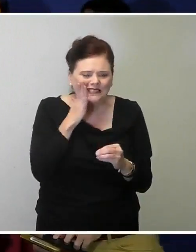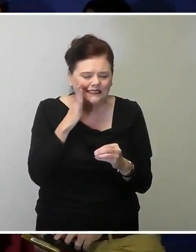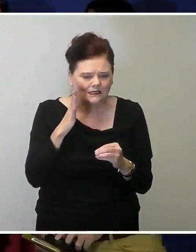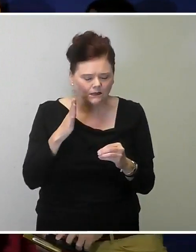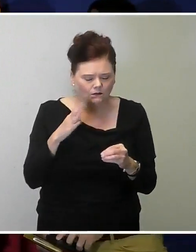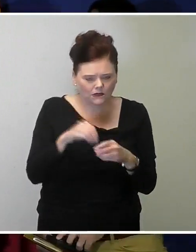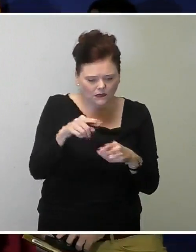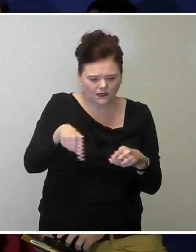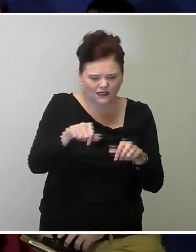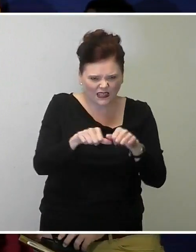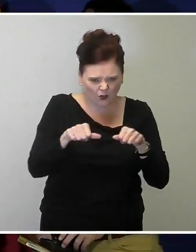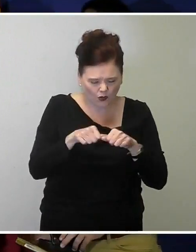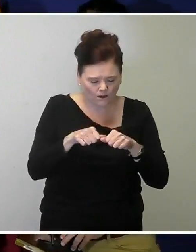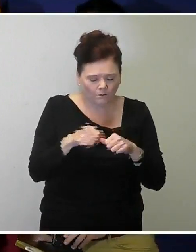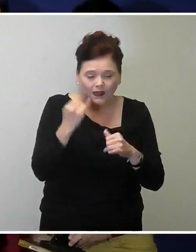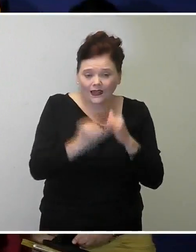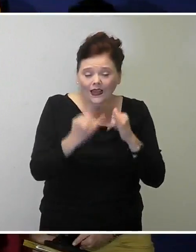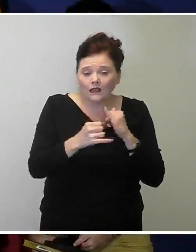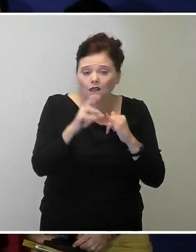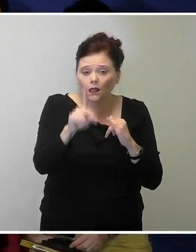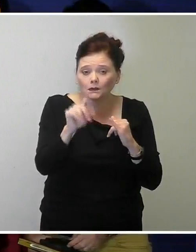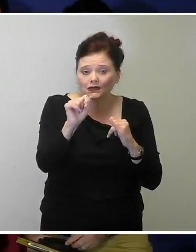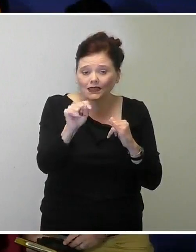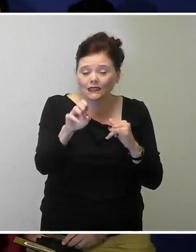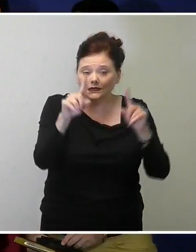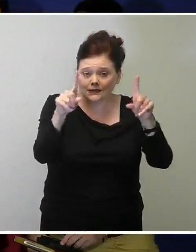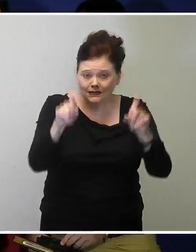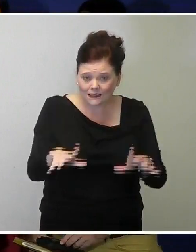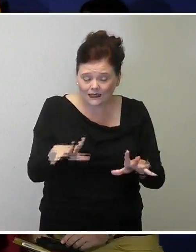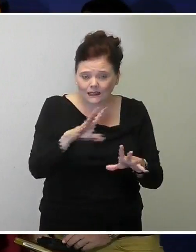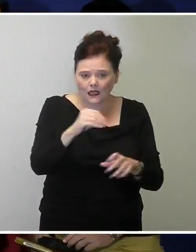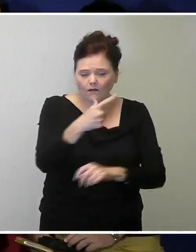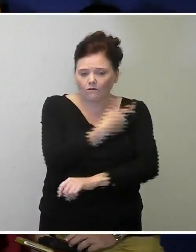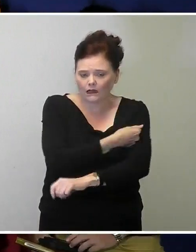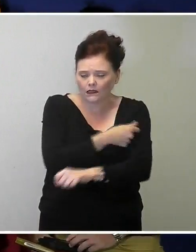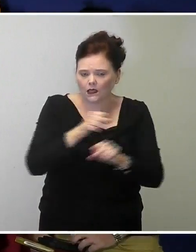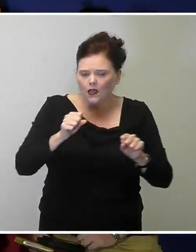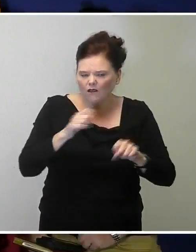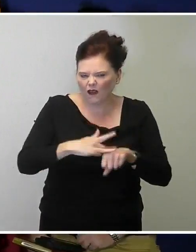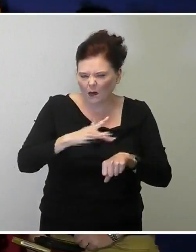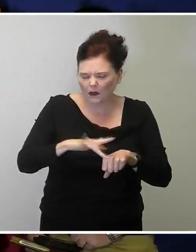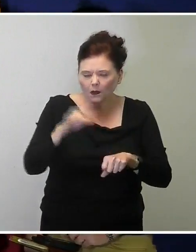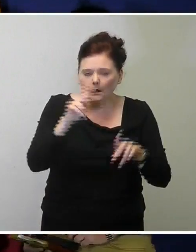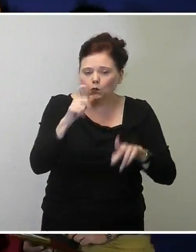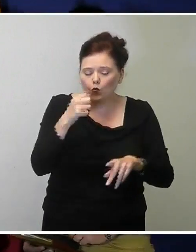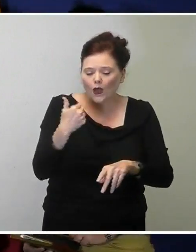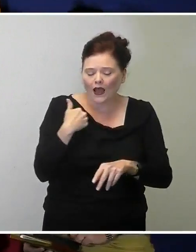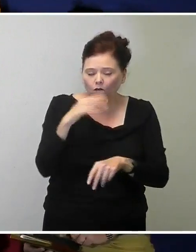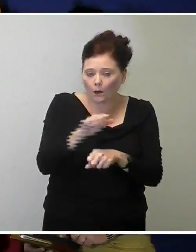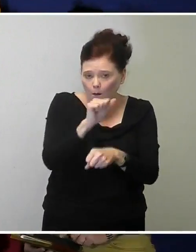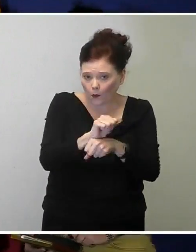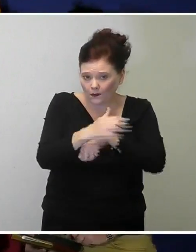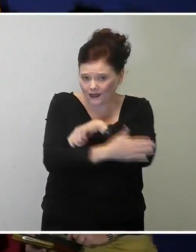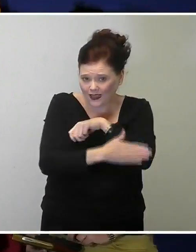THERE IS STANDING WATER AROUND YOUR HOME. TIP IT SO WE DON'T HAVE ADDITIONAL MOSQUITOS IN THE AREA.